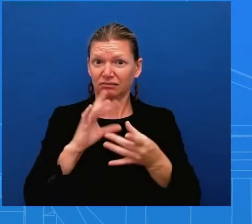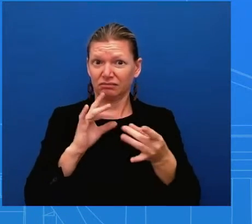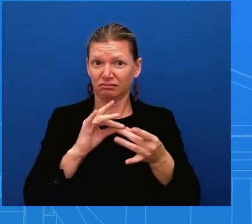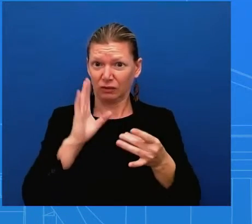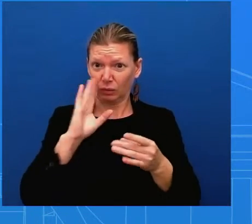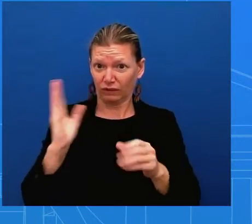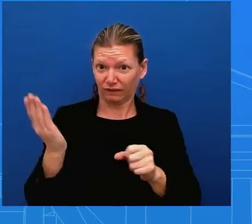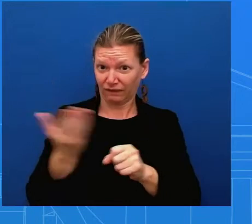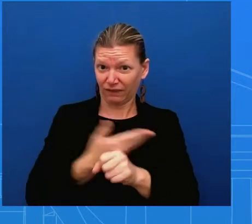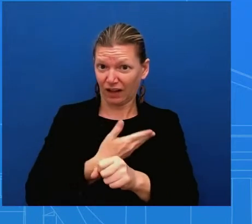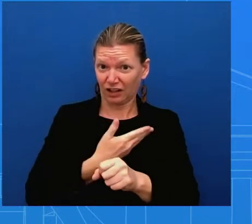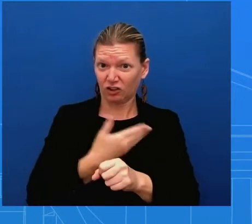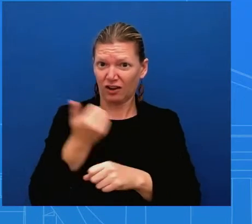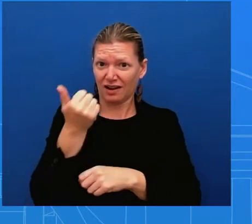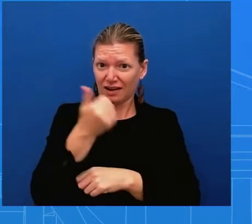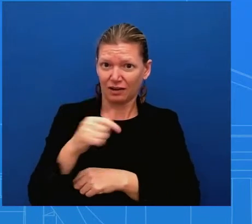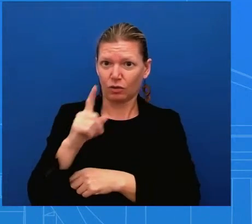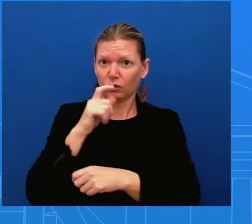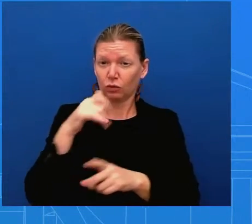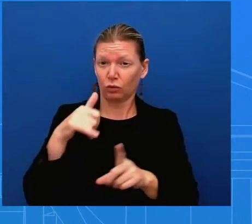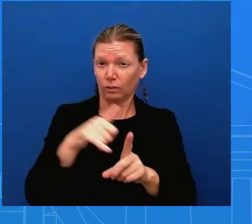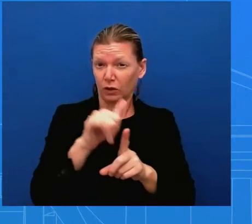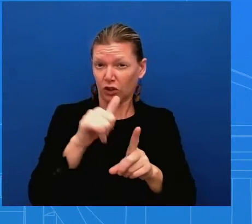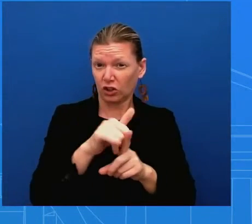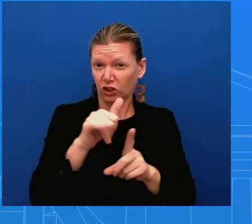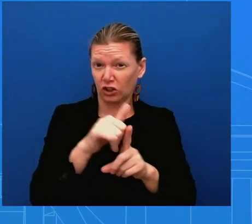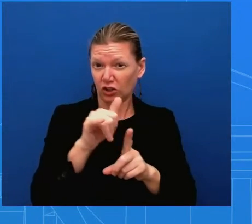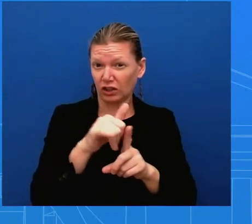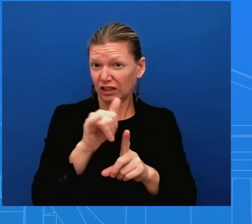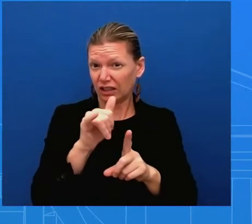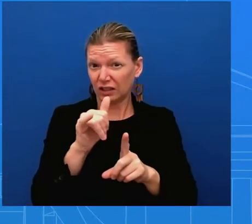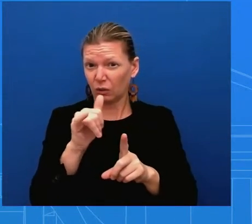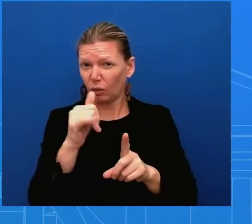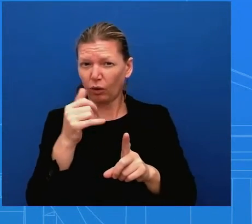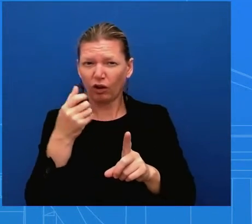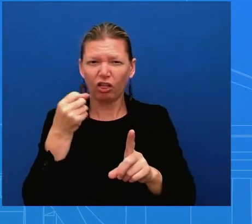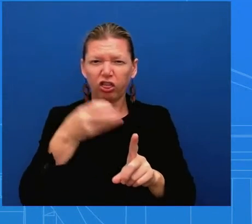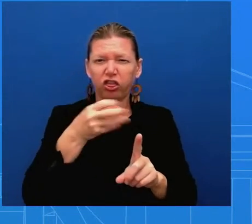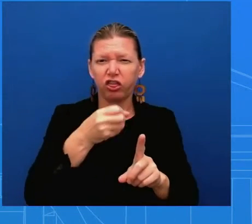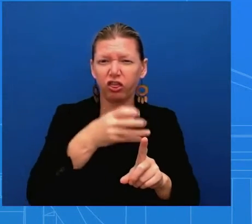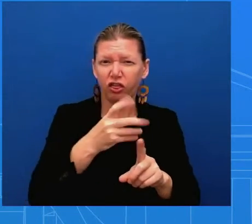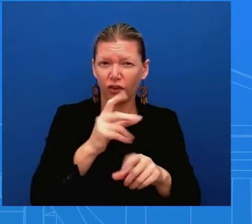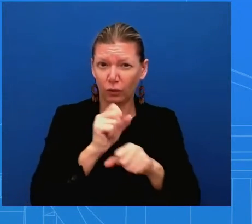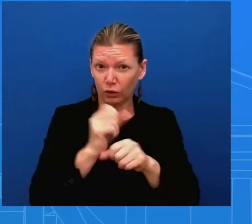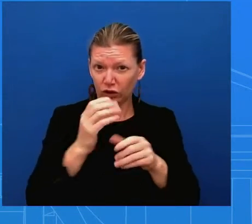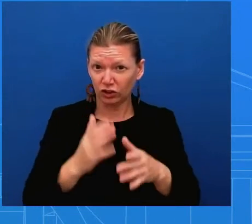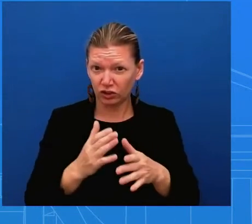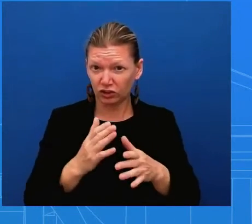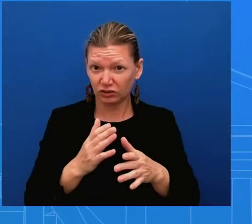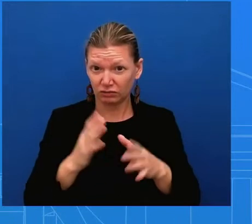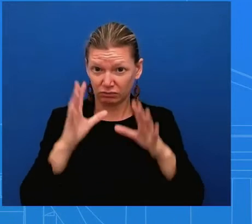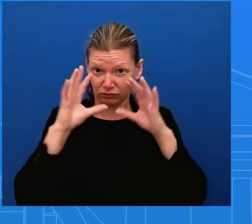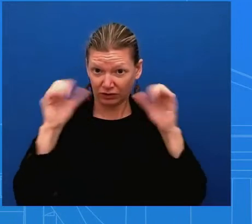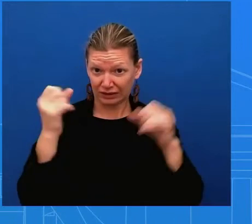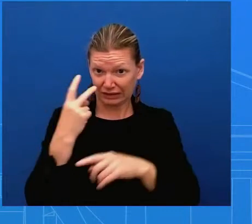belittled a coworker. So, has the President seen those reports? And if those reports prove to be accurate, will he take action? Ms. Jean-Pierre: So, I don't have